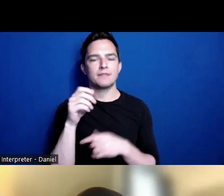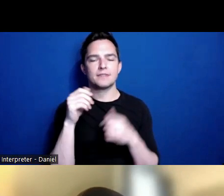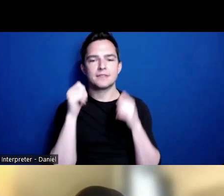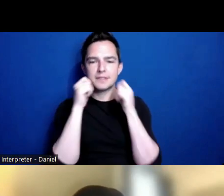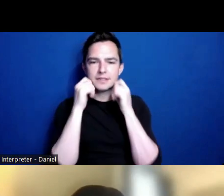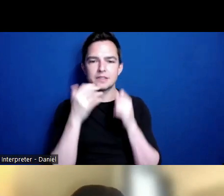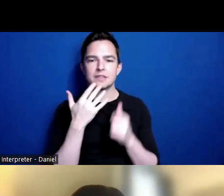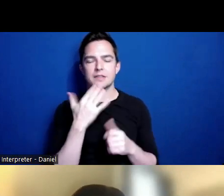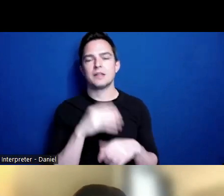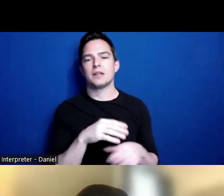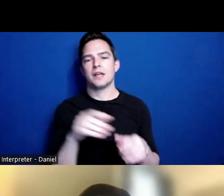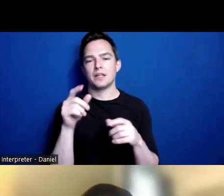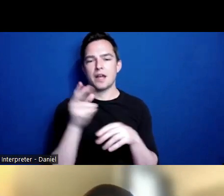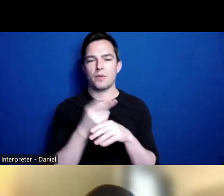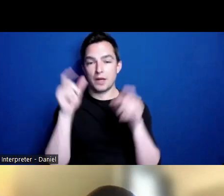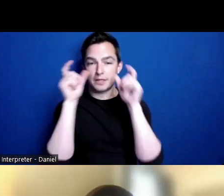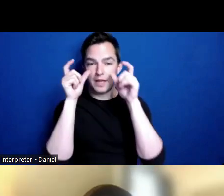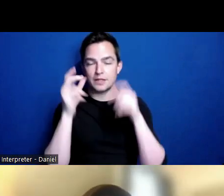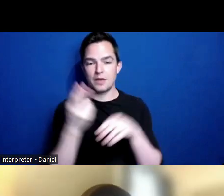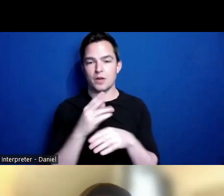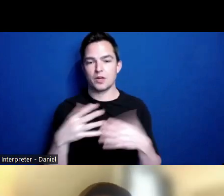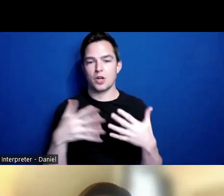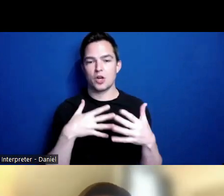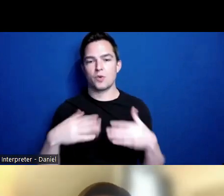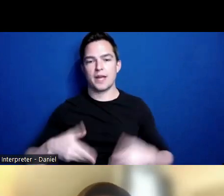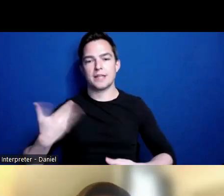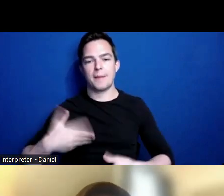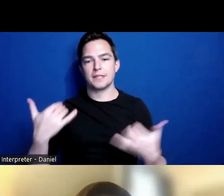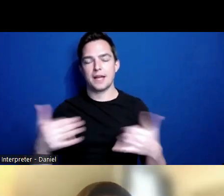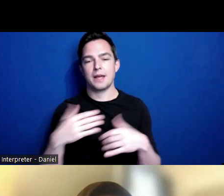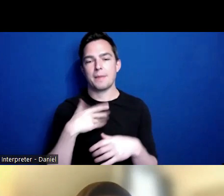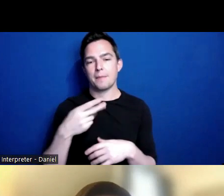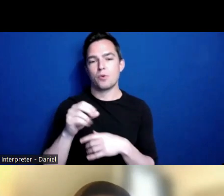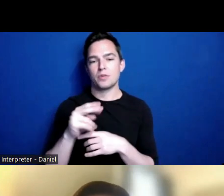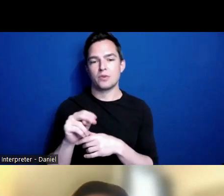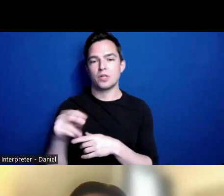and I wear eyeglasses and I'm wearing a gray top today, and my pronouns is she and her.